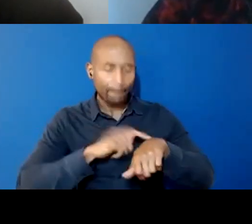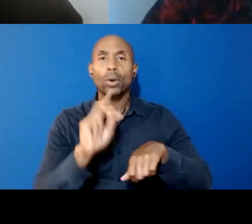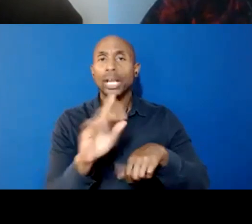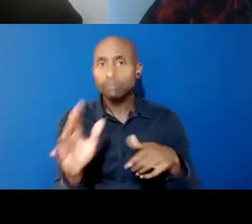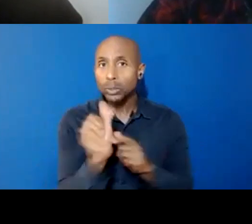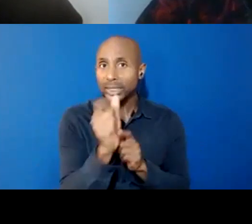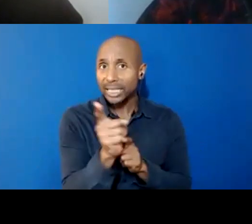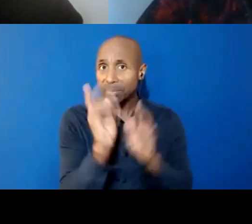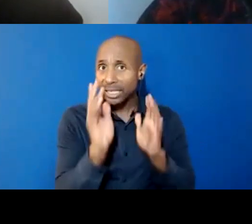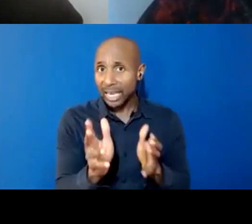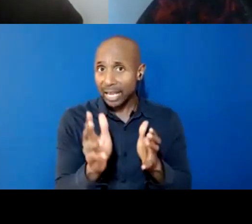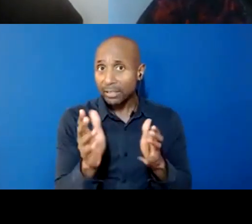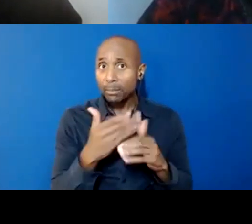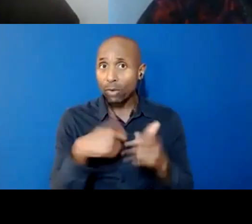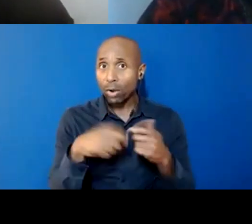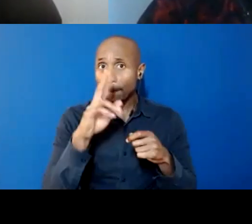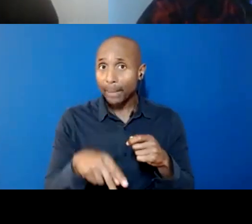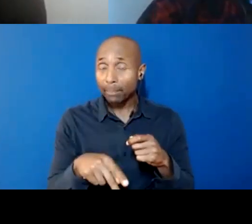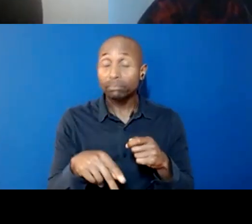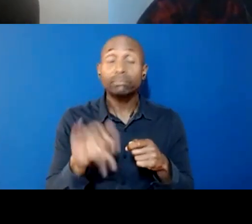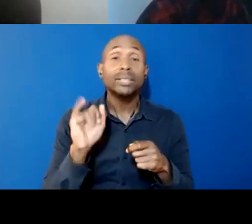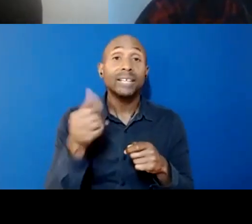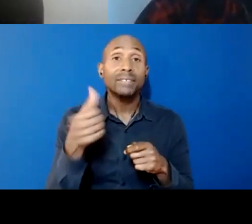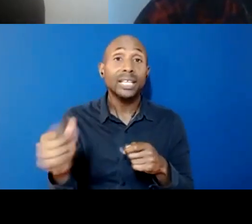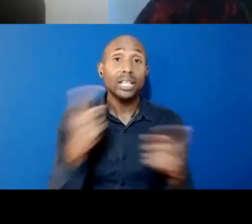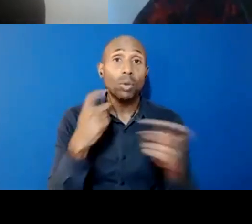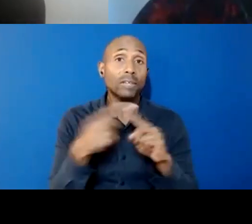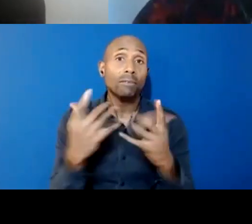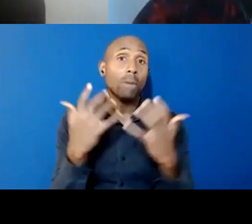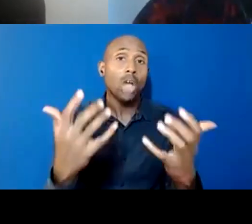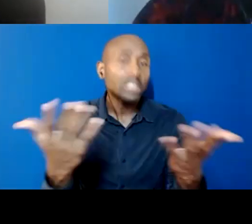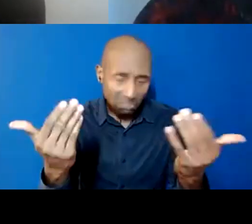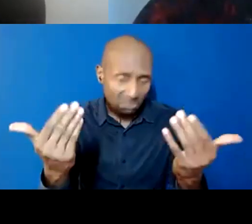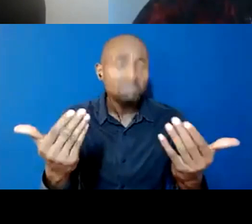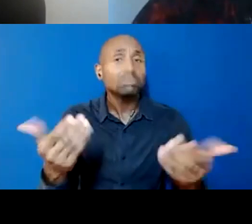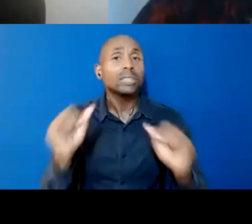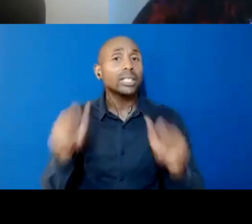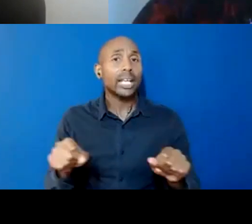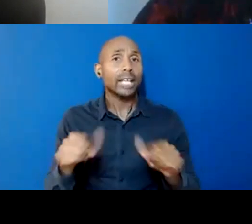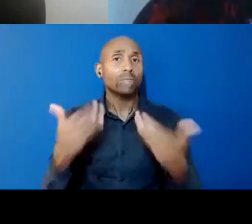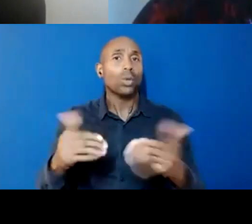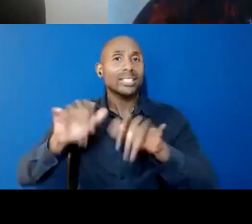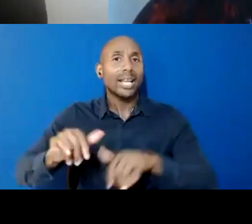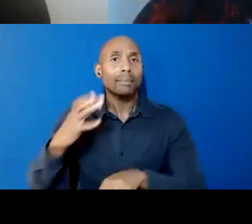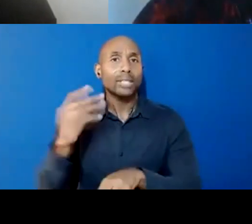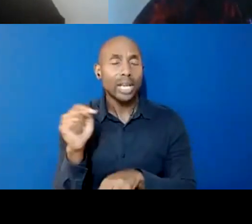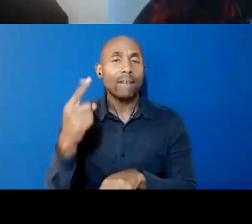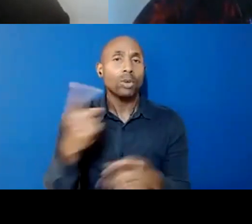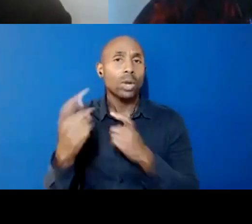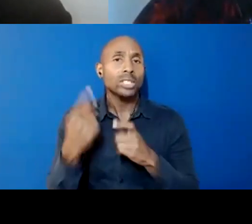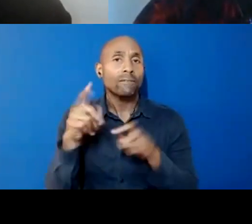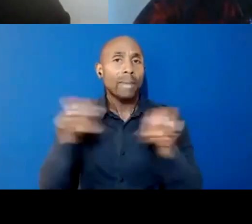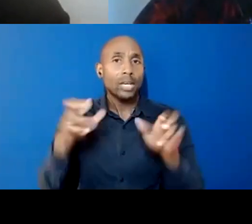If anyone has any questions, I would definitely like to invite any follow ups for the panelist.